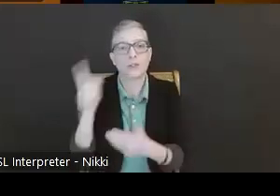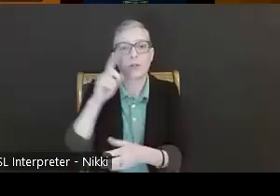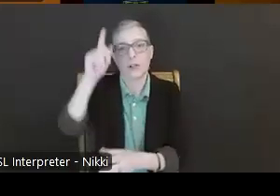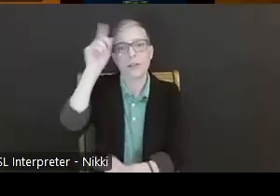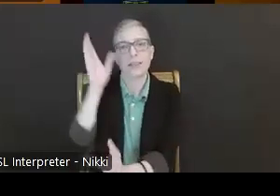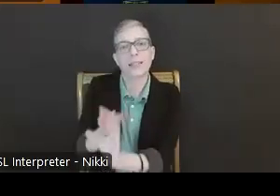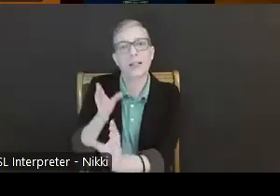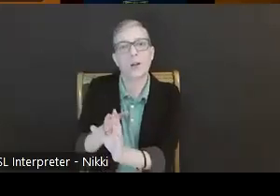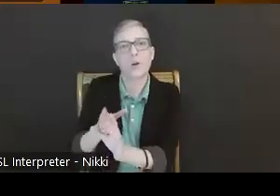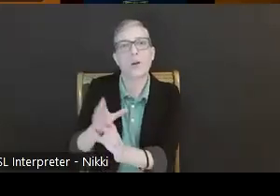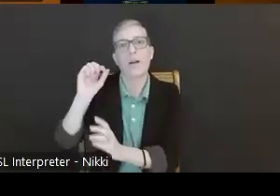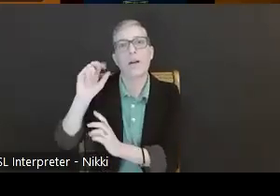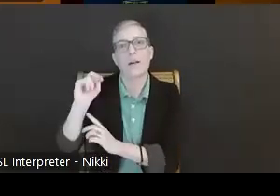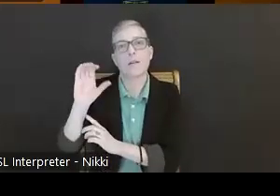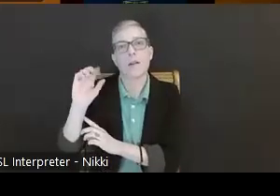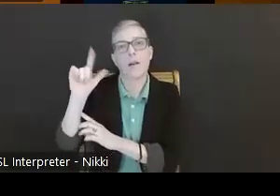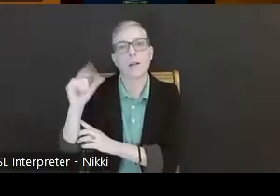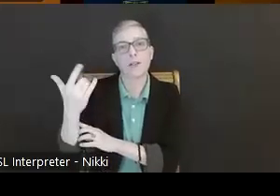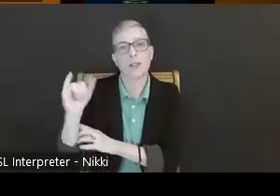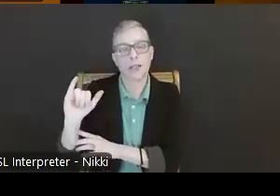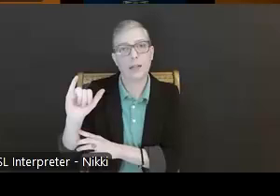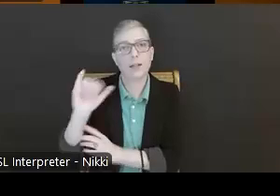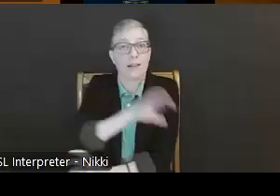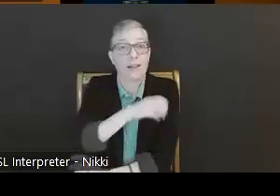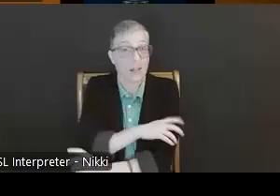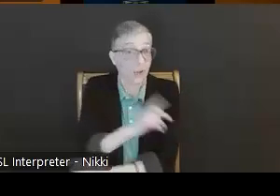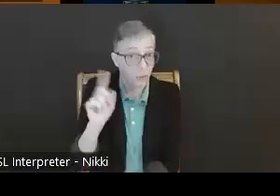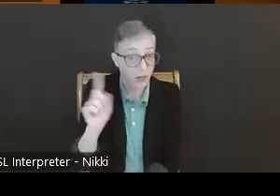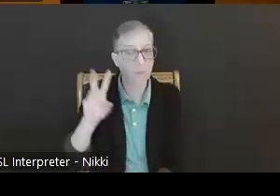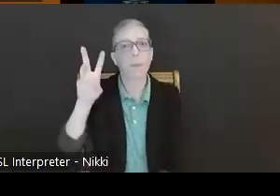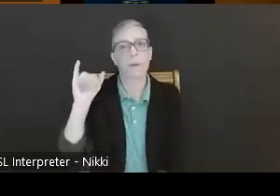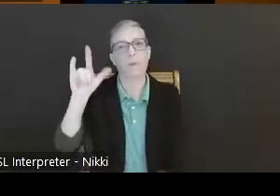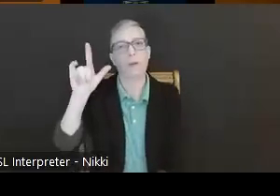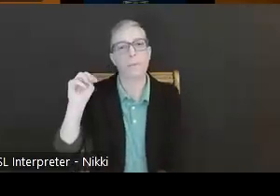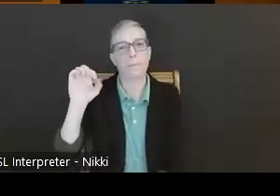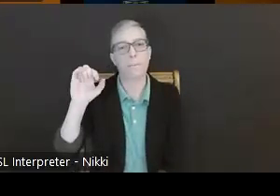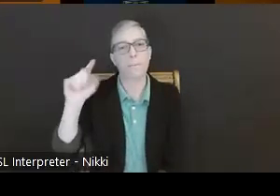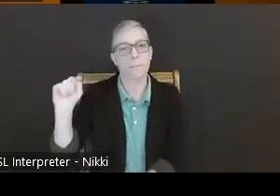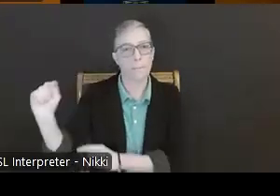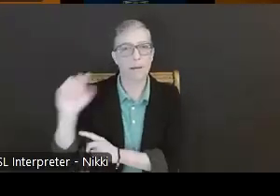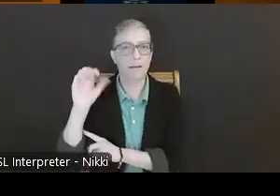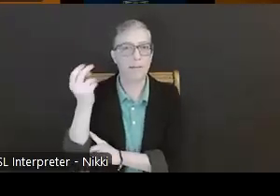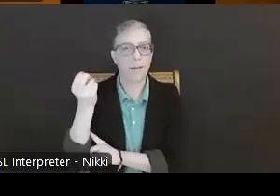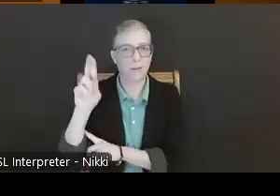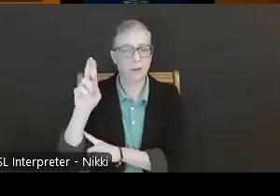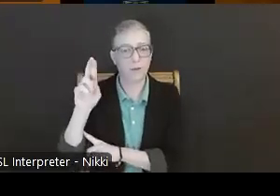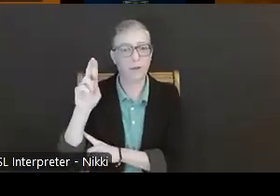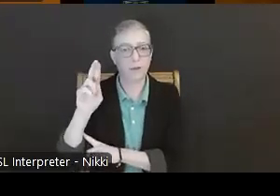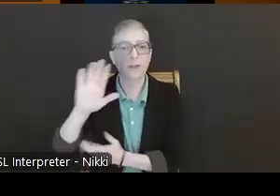cancer center and has for for many years prior to becoming a faculty member here um delivered